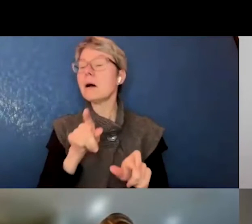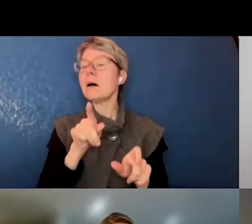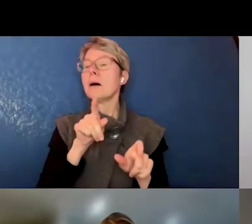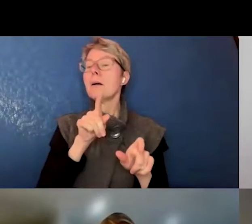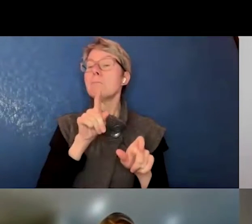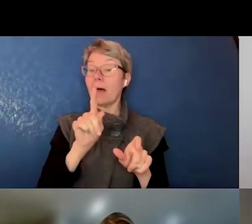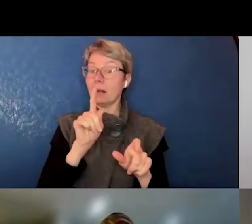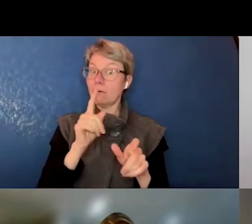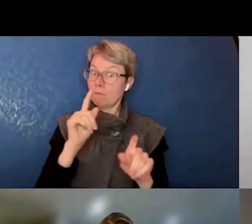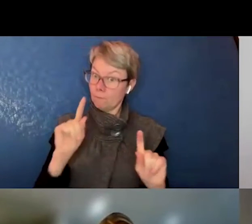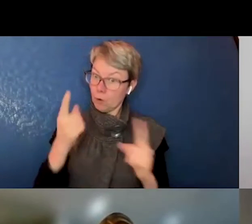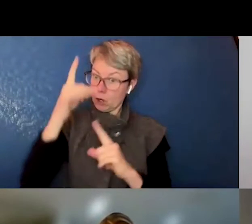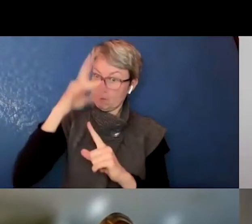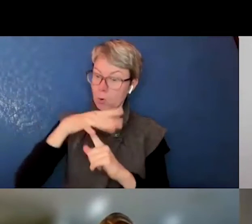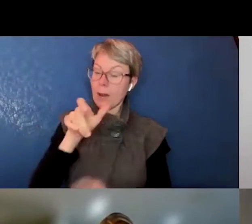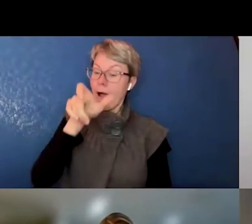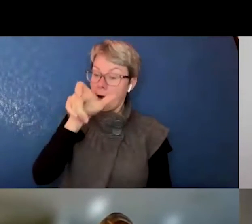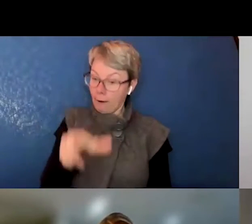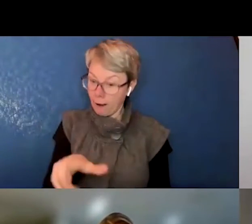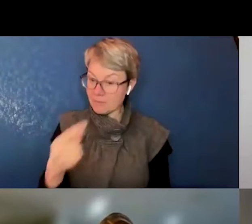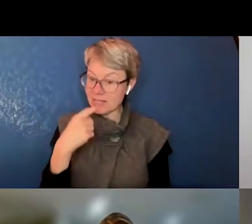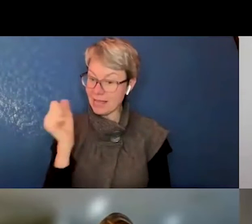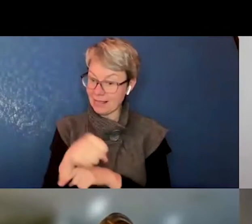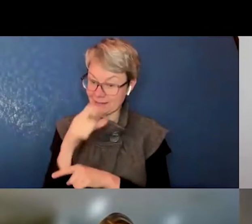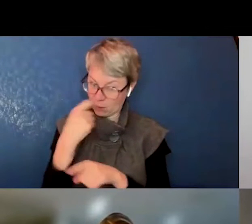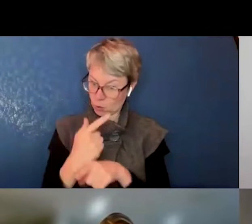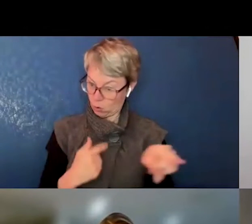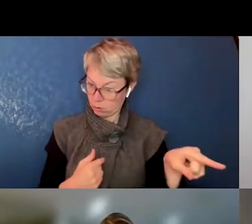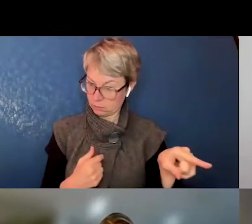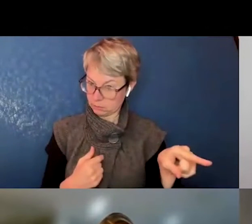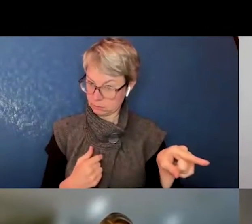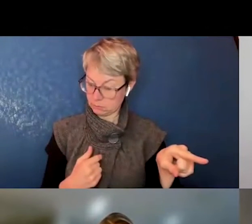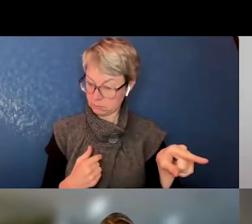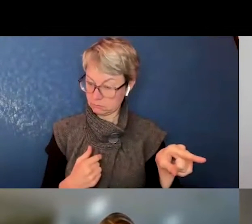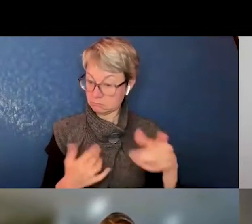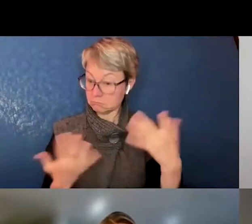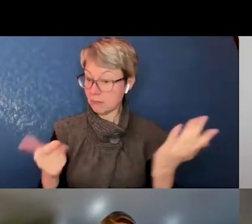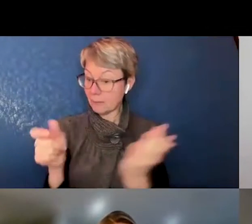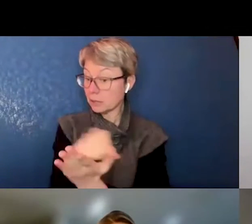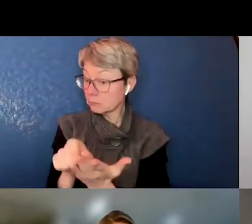our clients to speak with you and they can EAS be easily obtained through a written um consent form